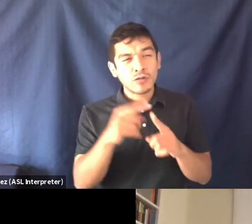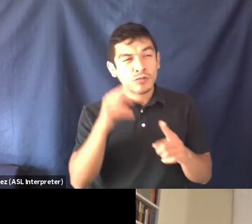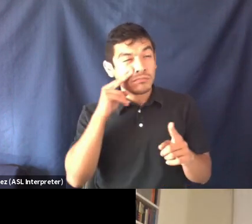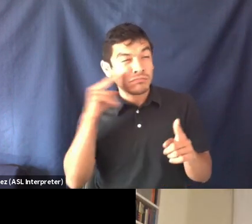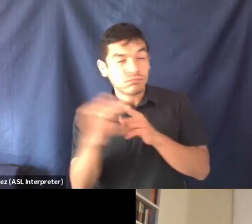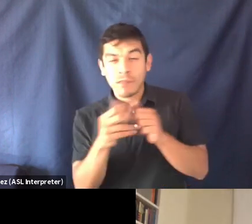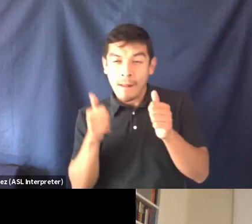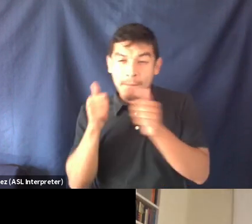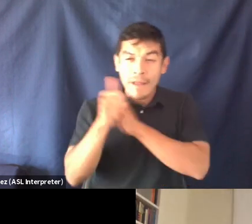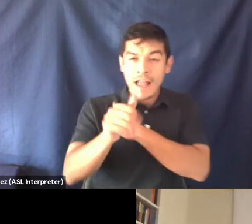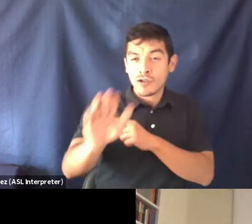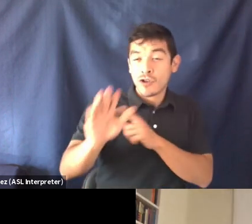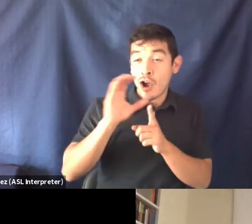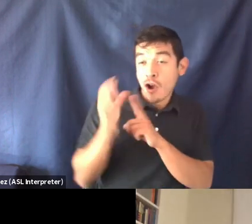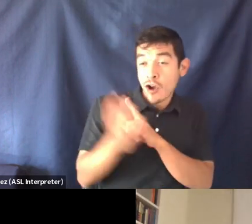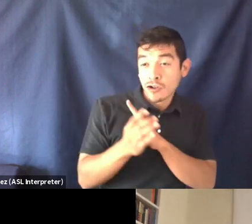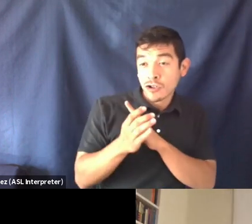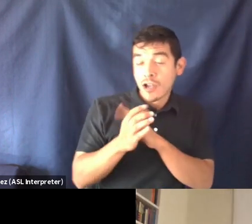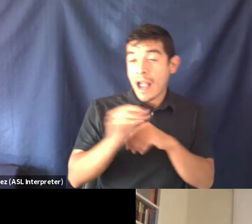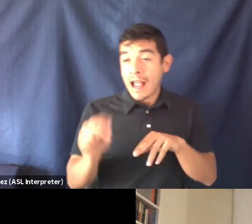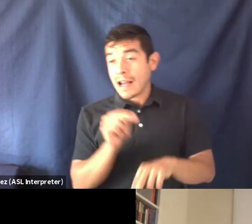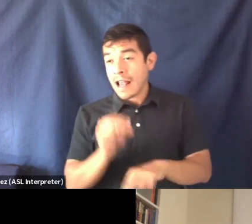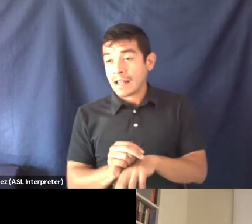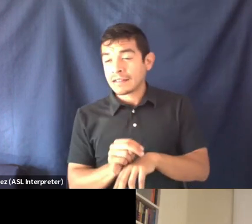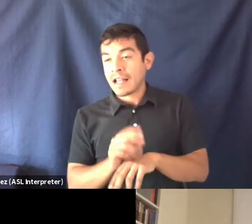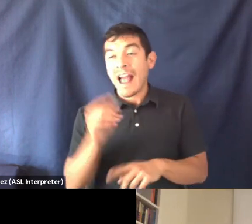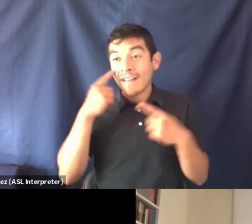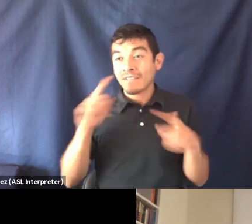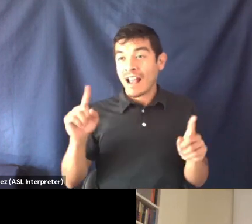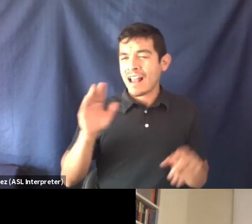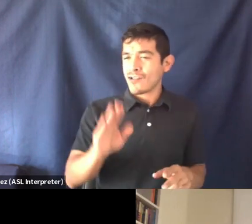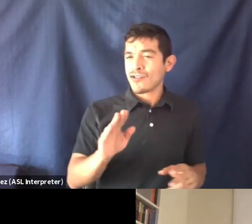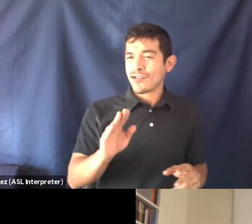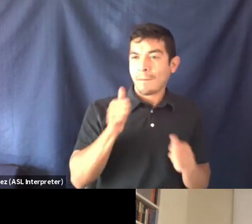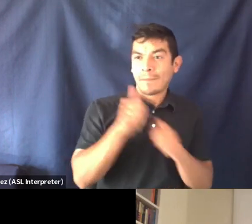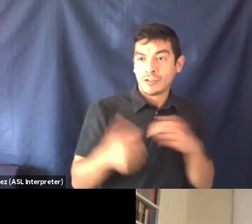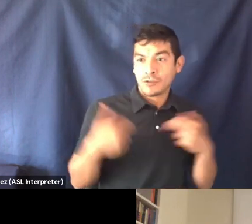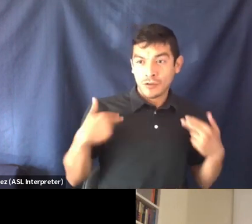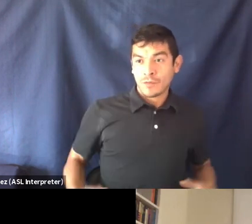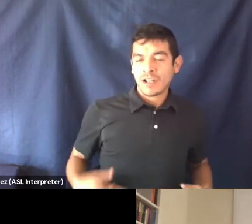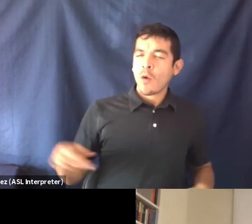and finally species to adopt languages that go beyond the verbal.